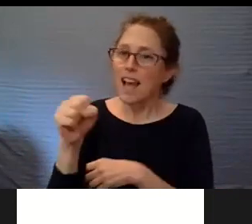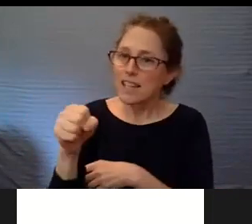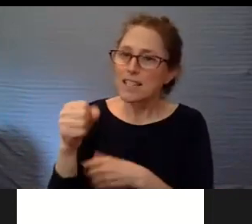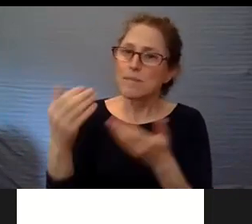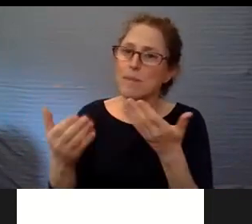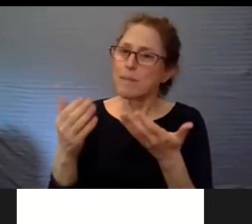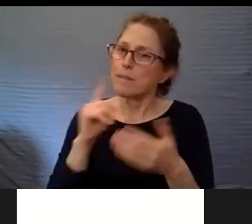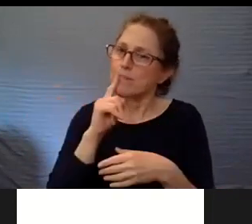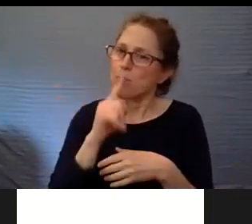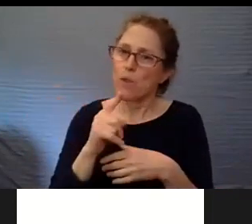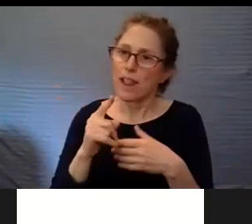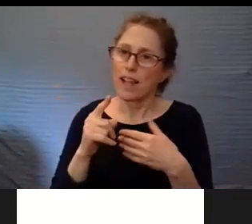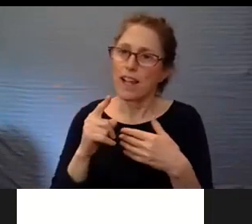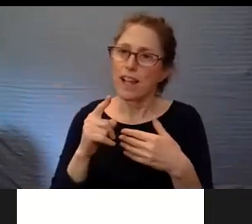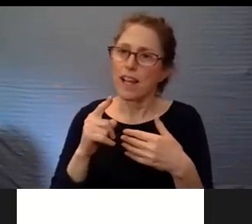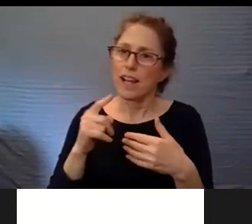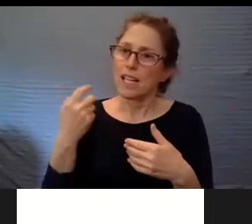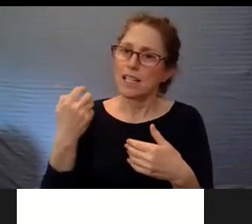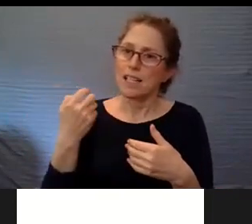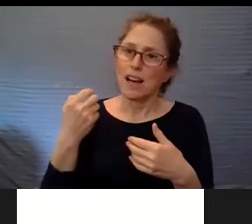really tough to be home right now.